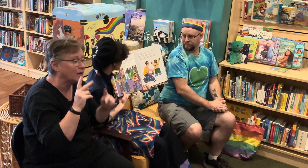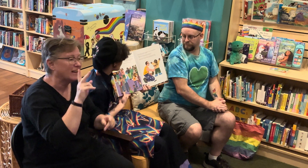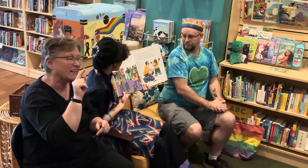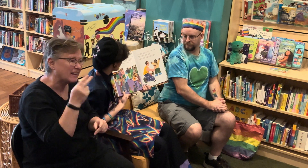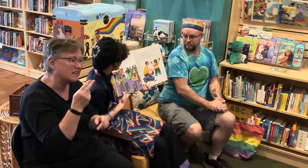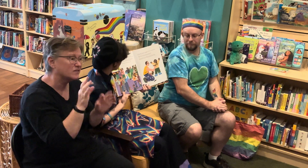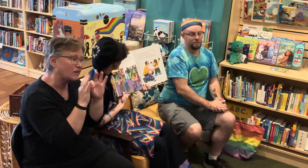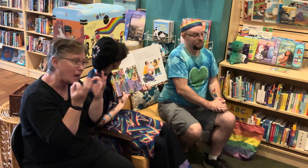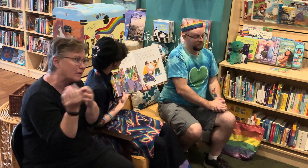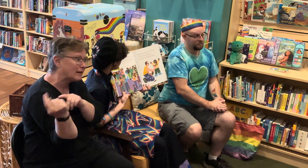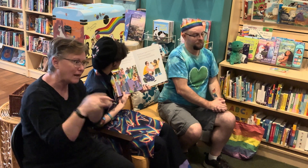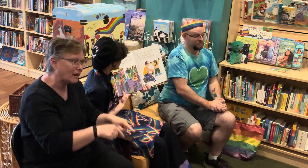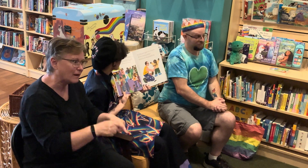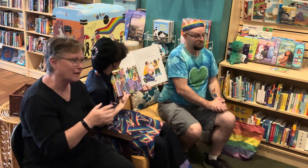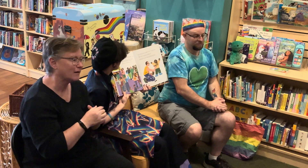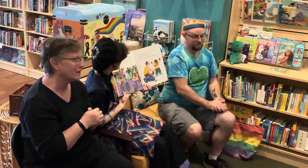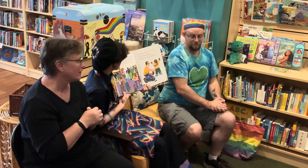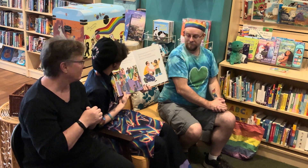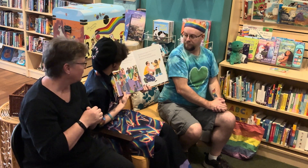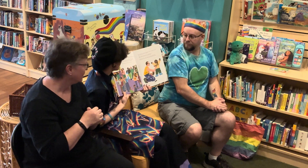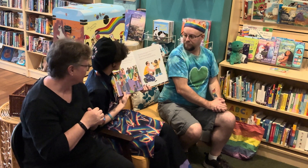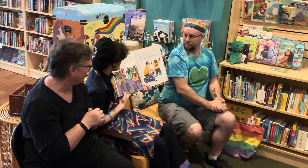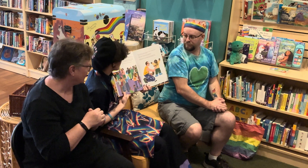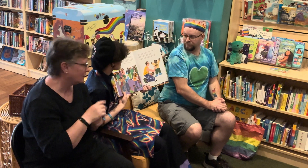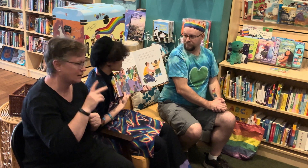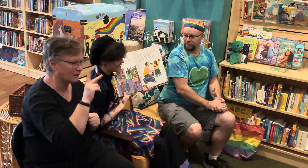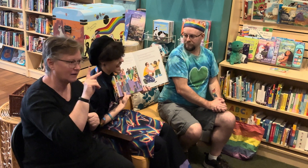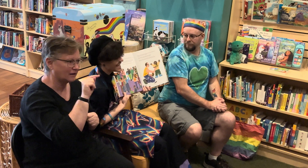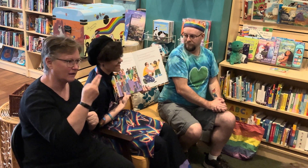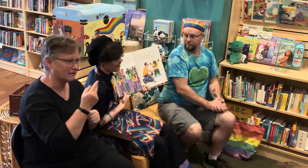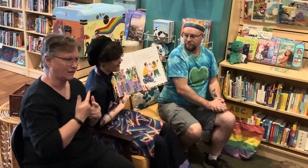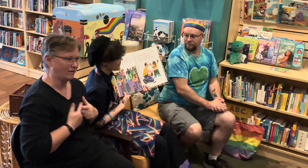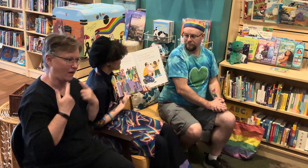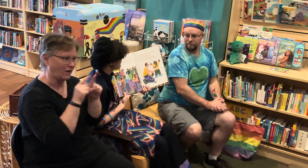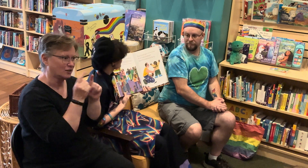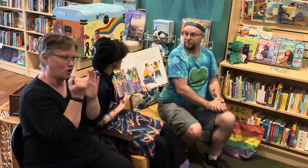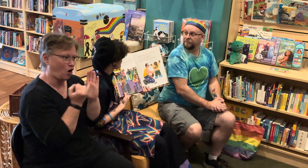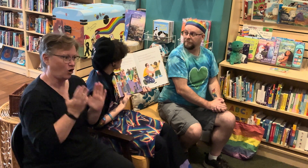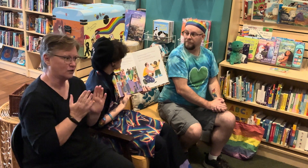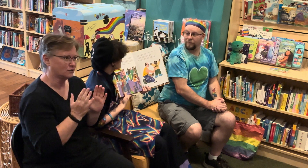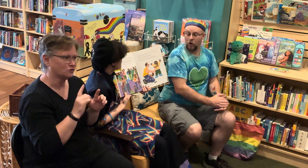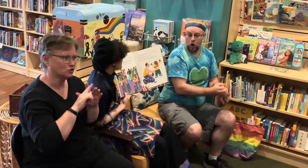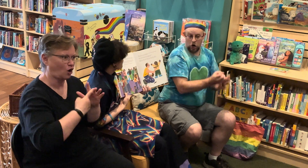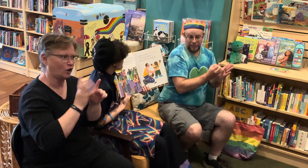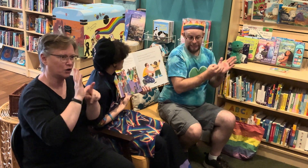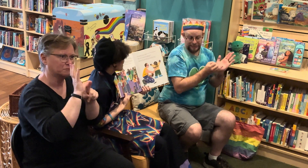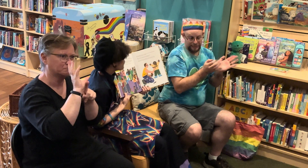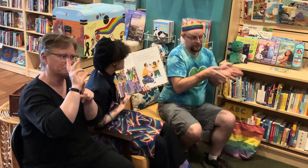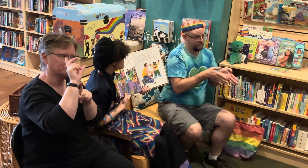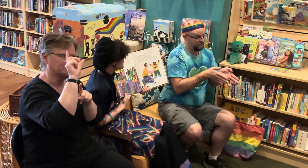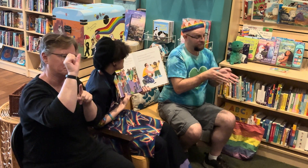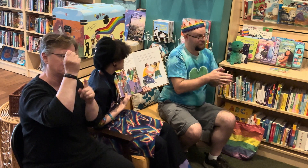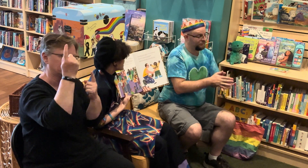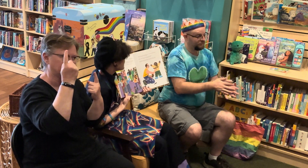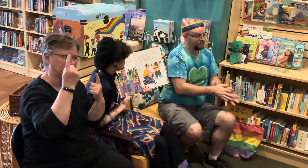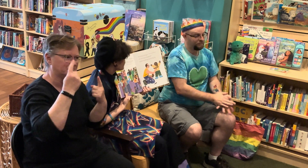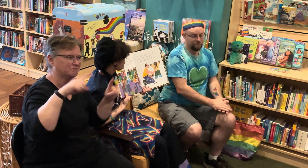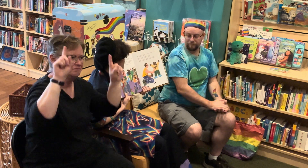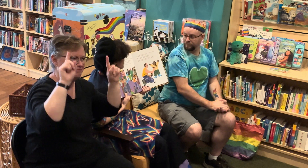to celebrate. Keith's life as an artist was taking off, but no matter how busy he became or where in